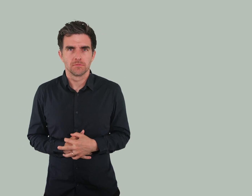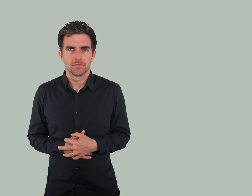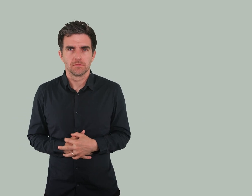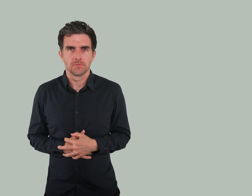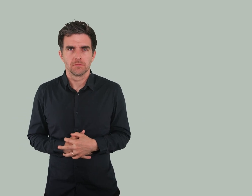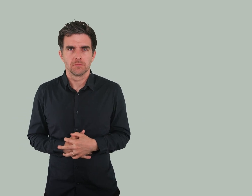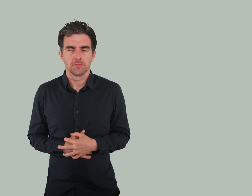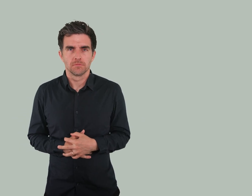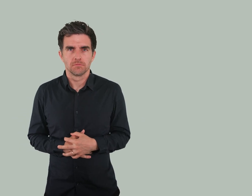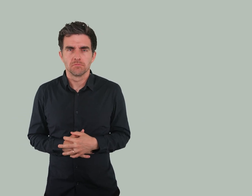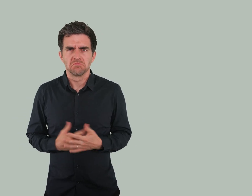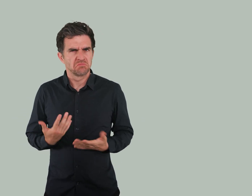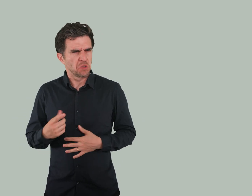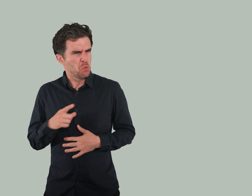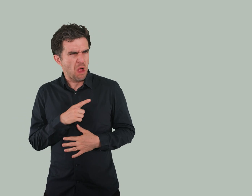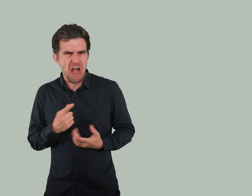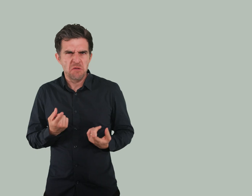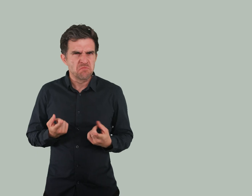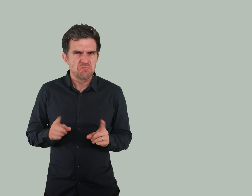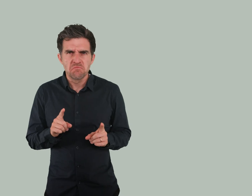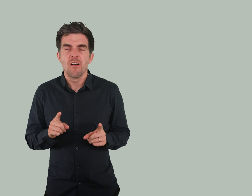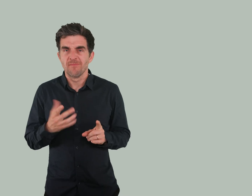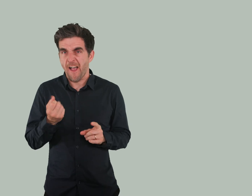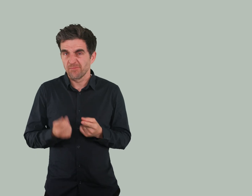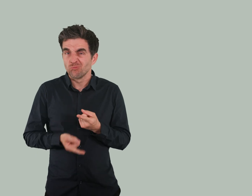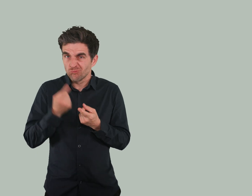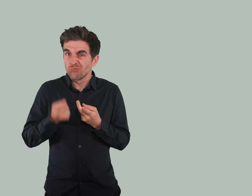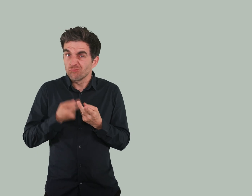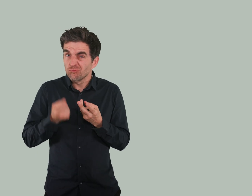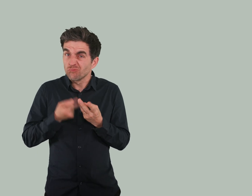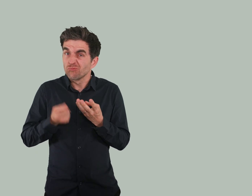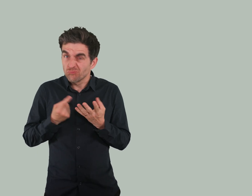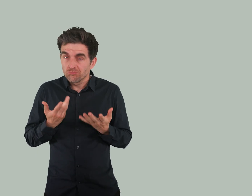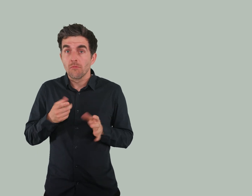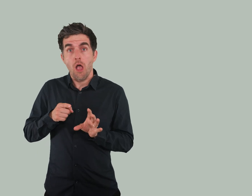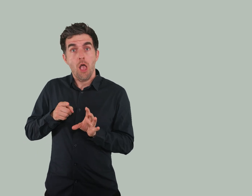231. A number of factors are at work here,